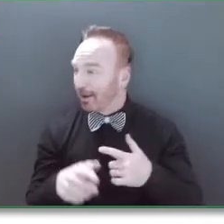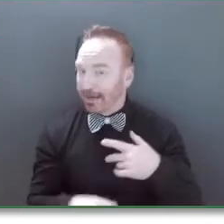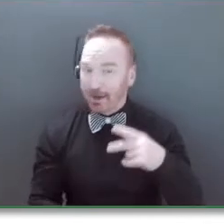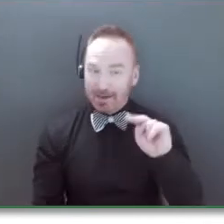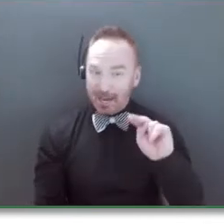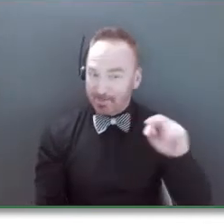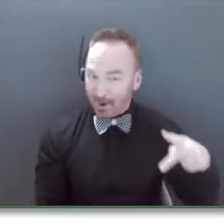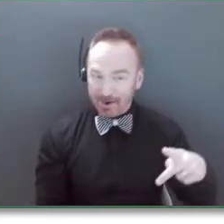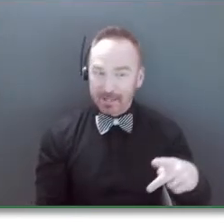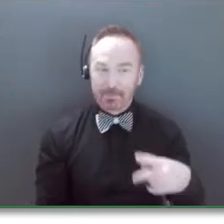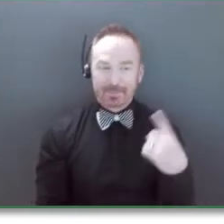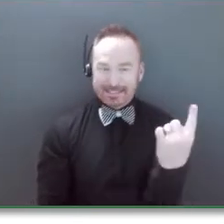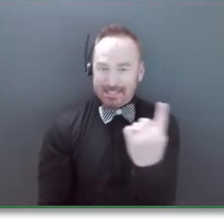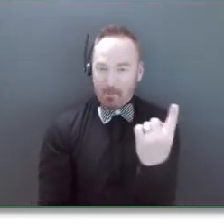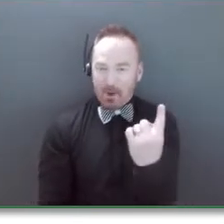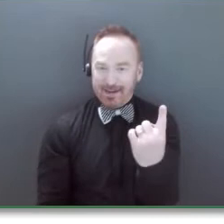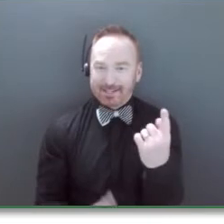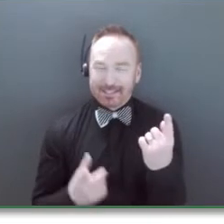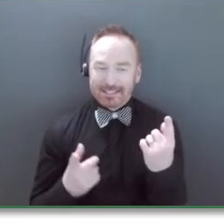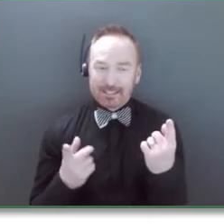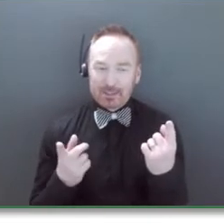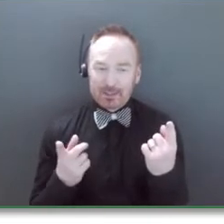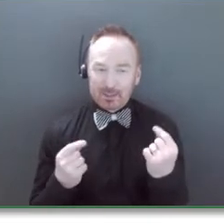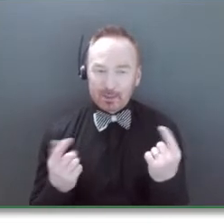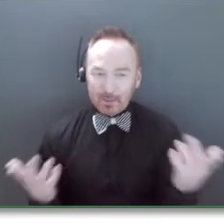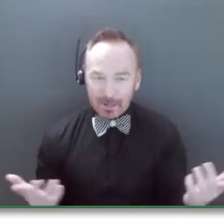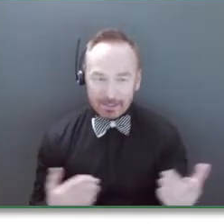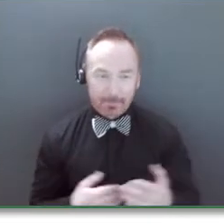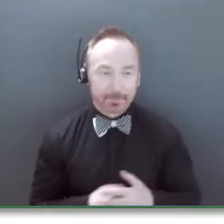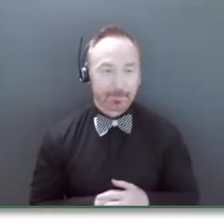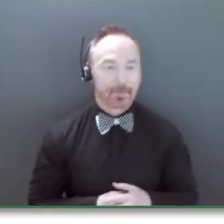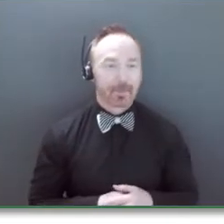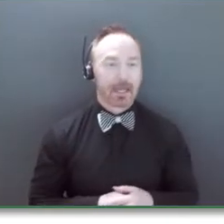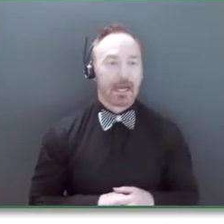the initiative to to point out the presence of trail